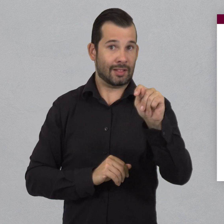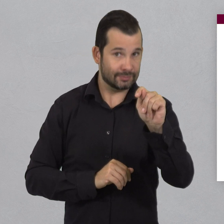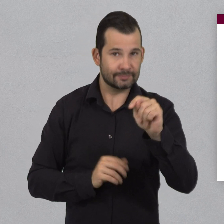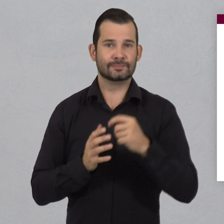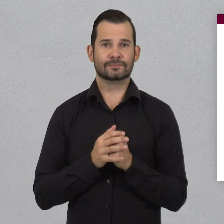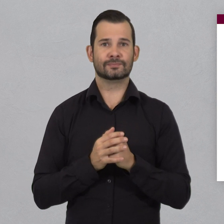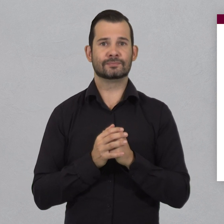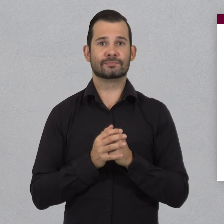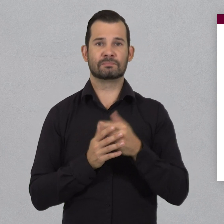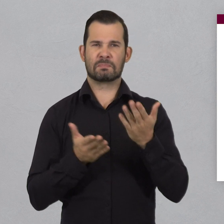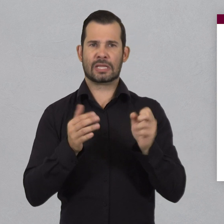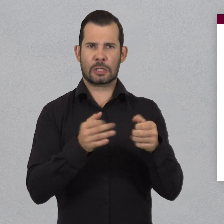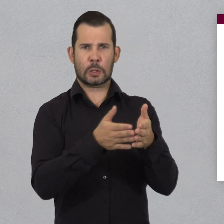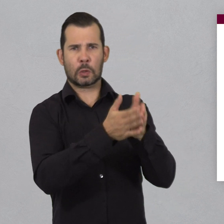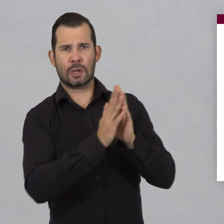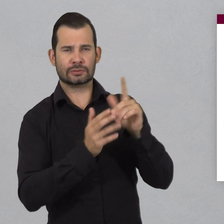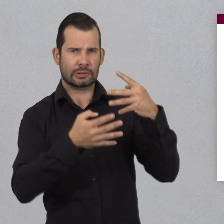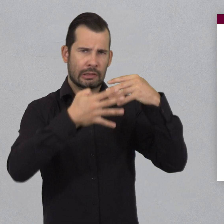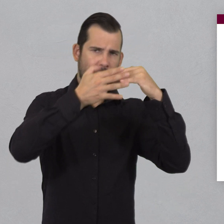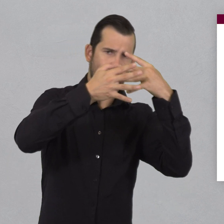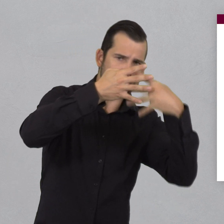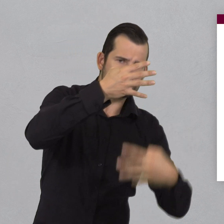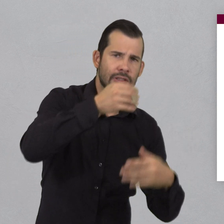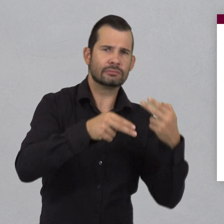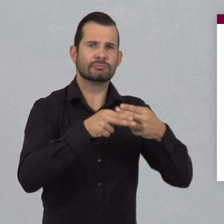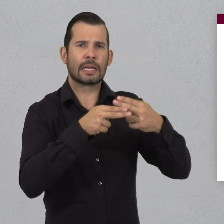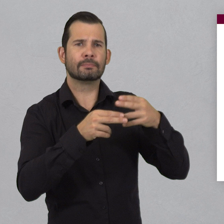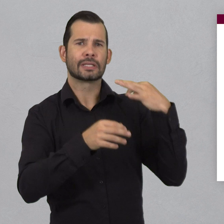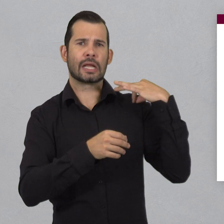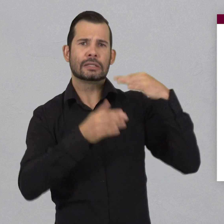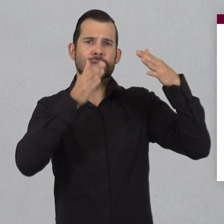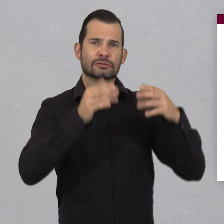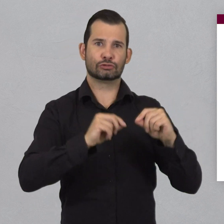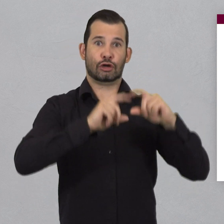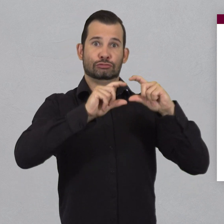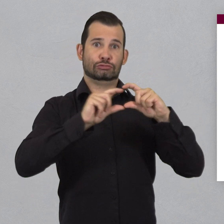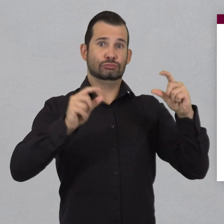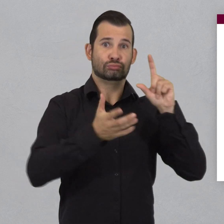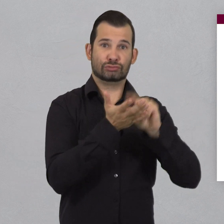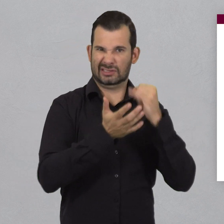You may request a list of candidates in large print if you’d like one. An